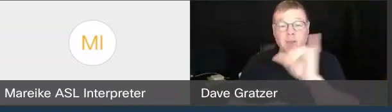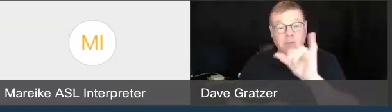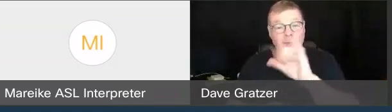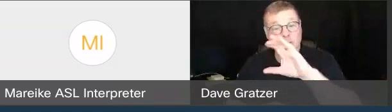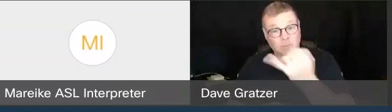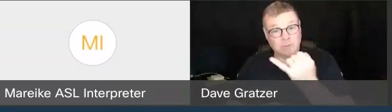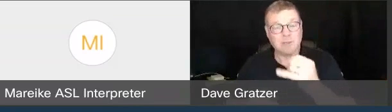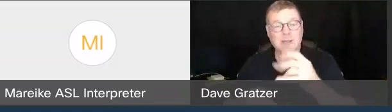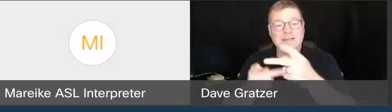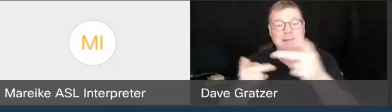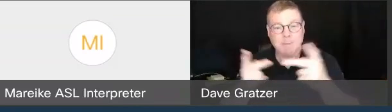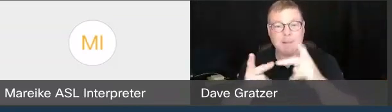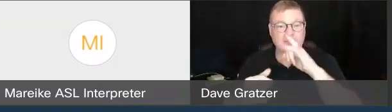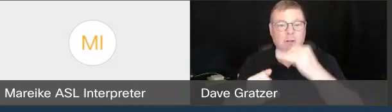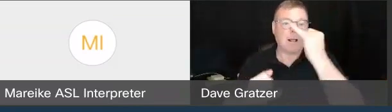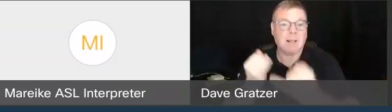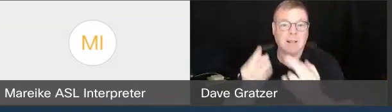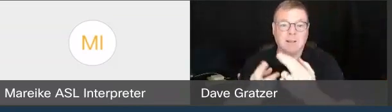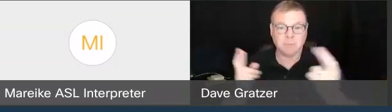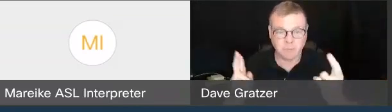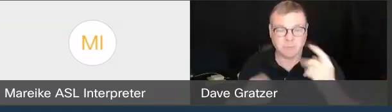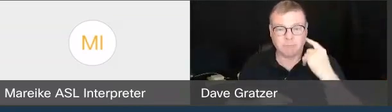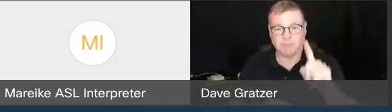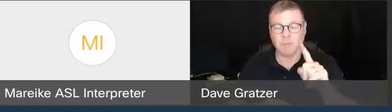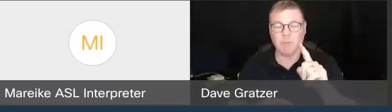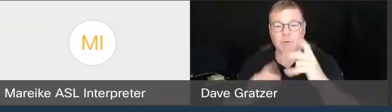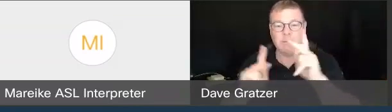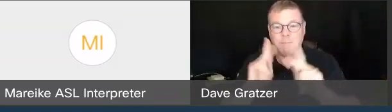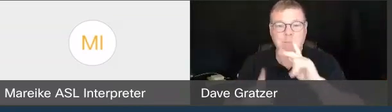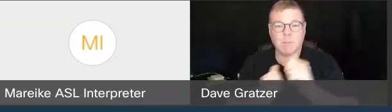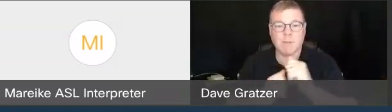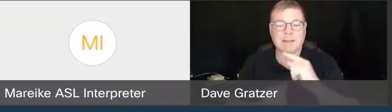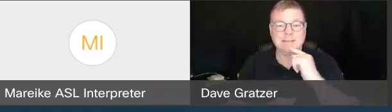as a place of last resort for individuals with severe and persistent mental illness,